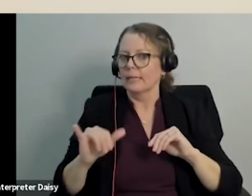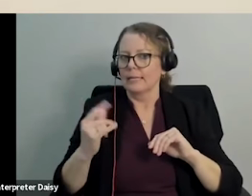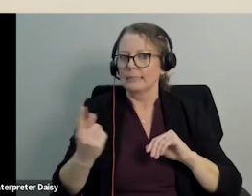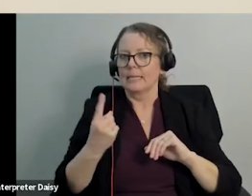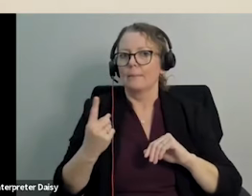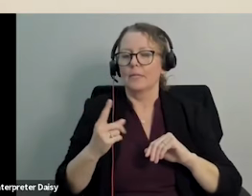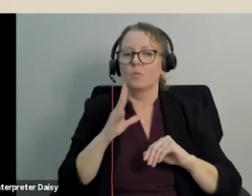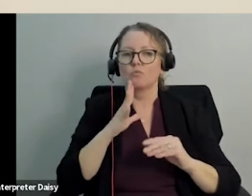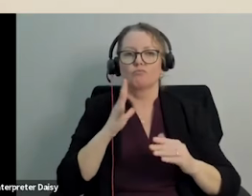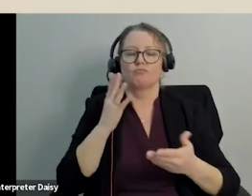to really prove your point.